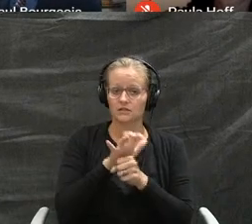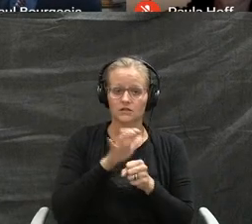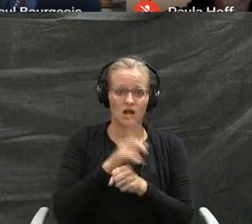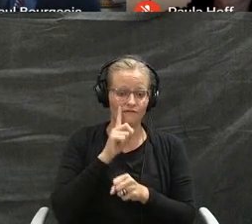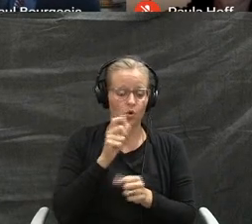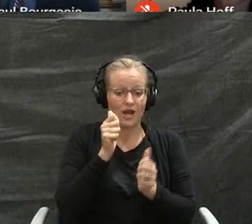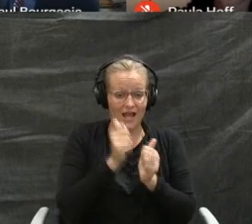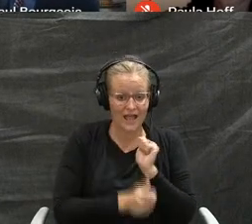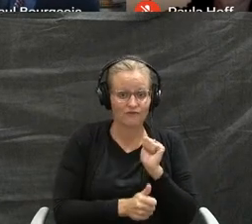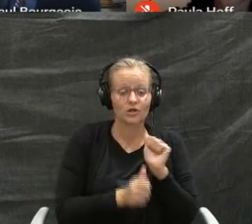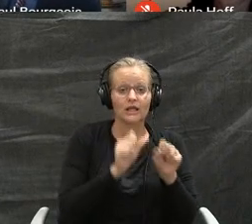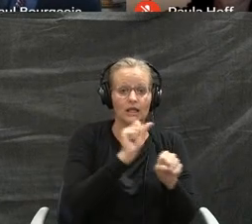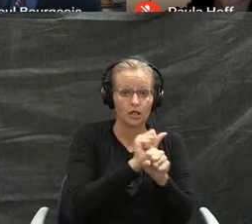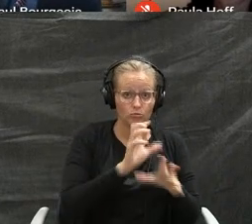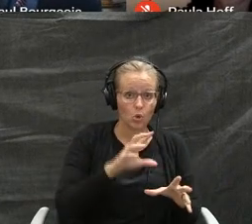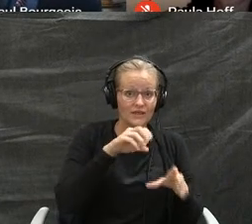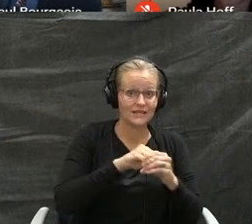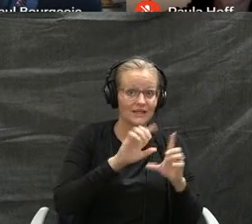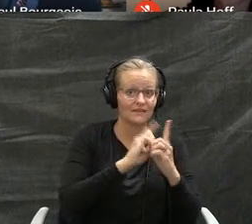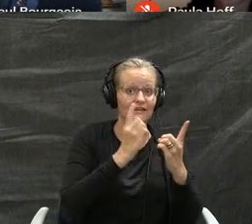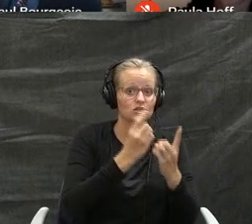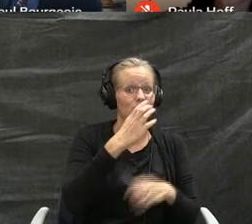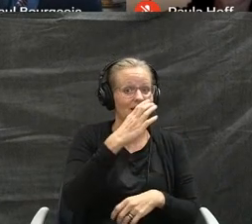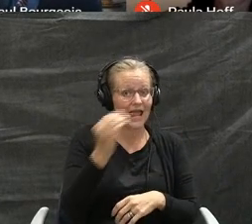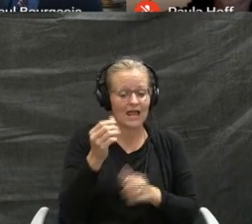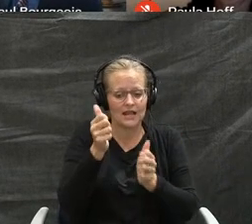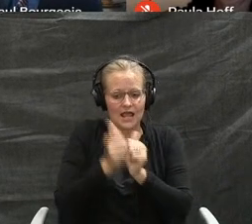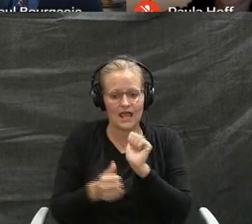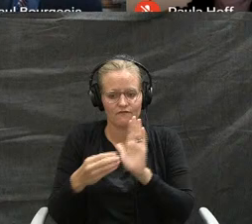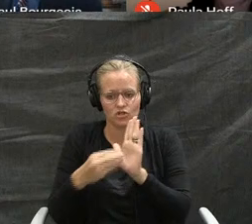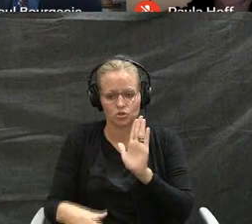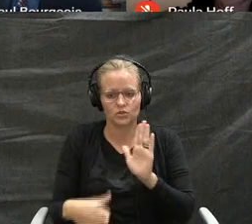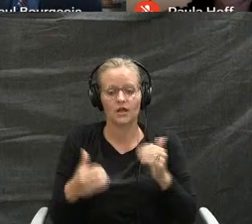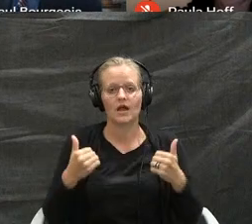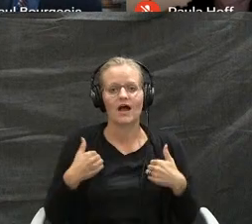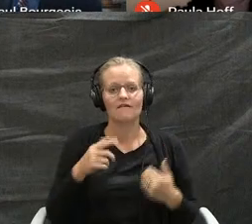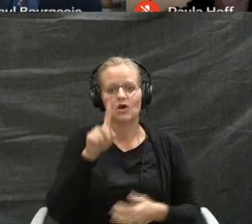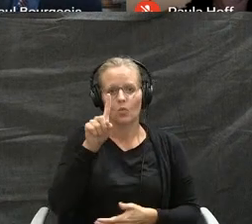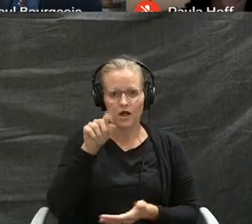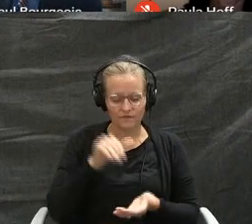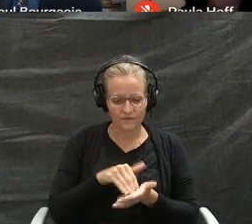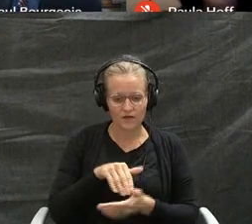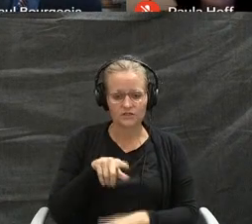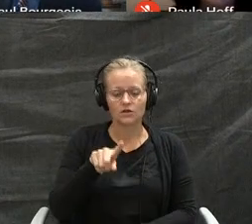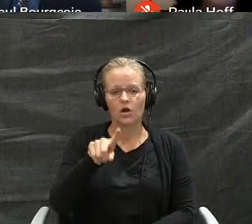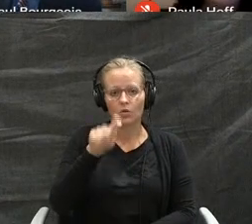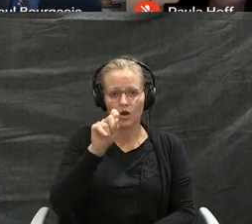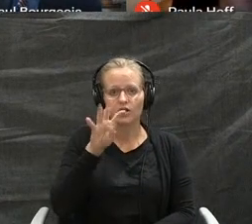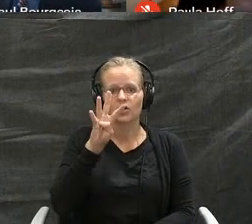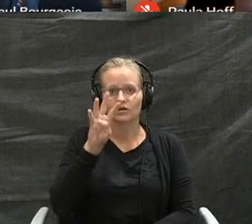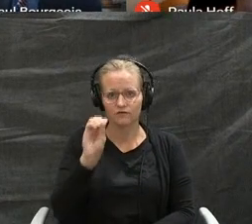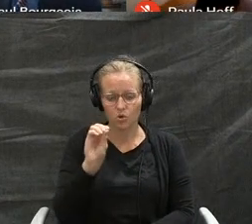student. We have 1441 milliliter hand sanitizer dispensers and 40